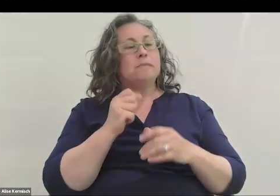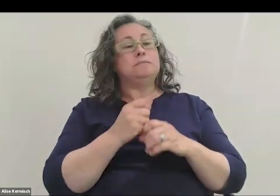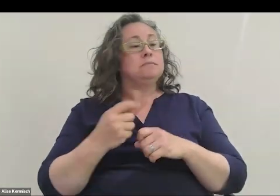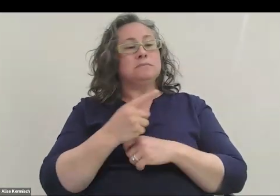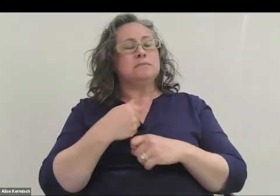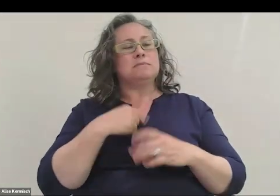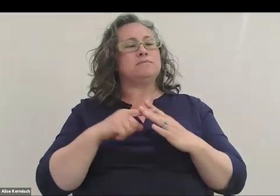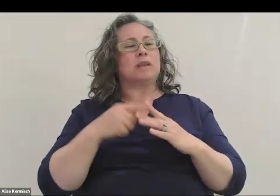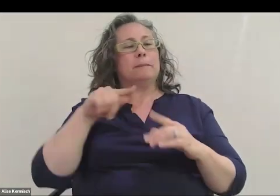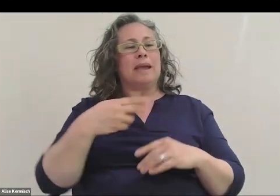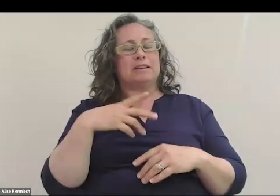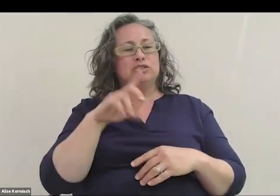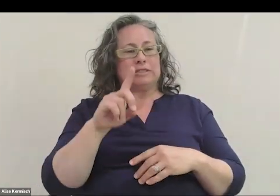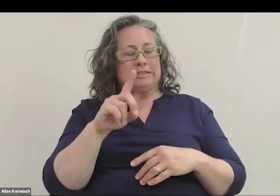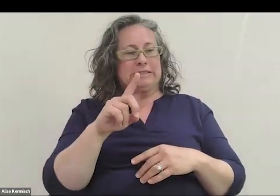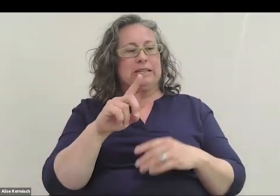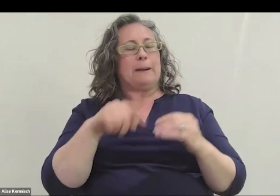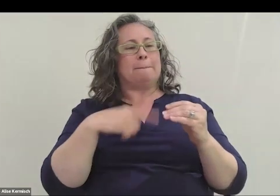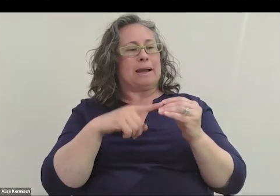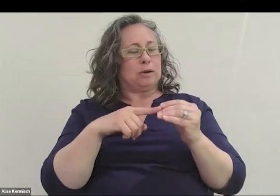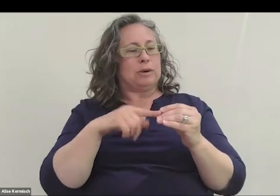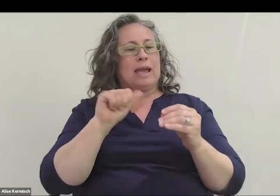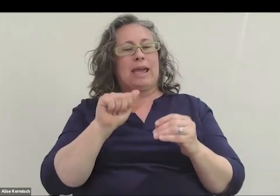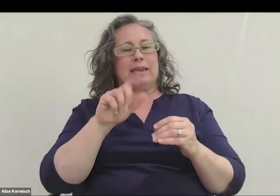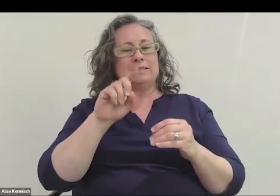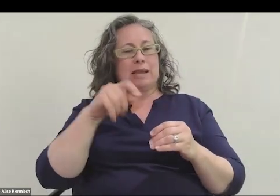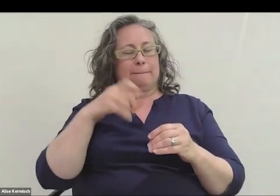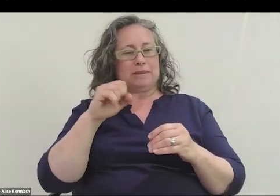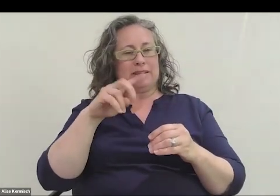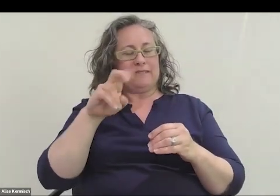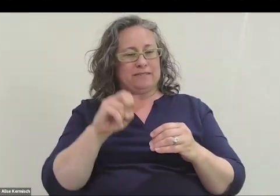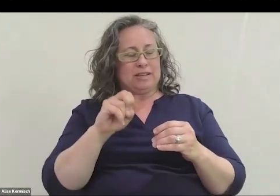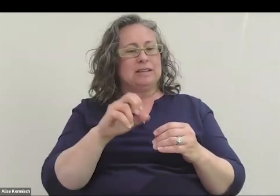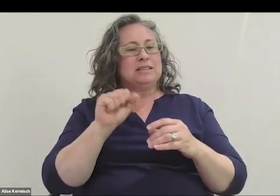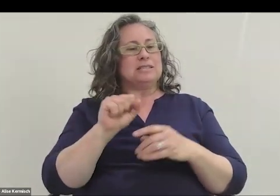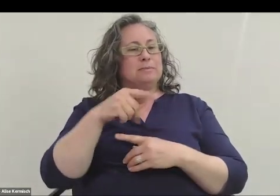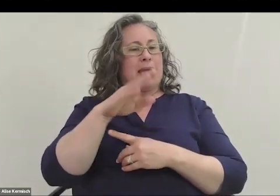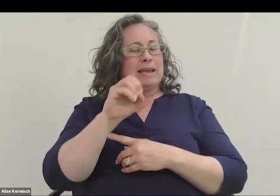on adaptive space flight, enhancing accessibility and procedures for astronauts with impaired abilities.